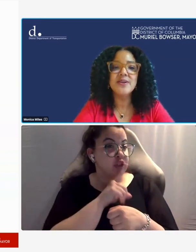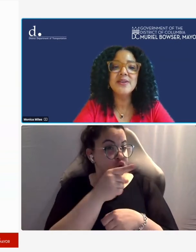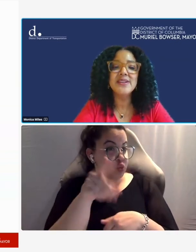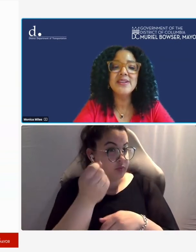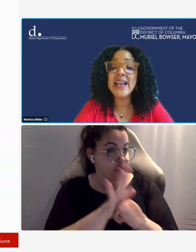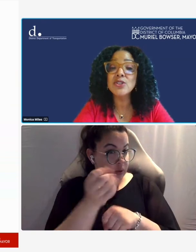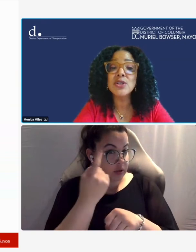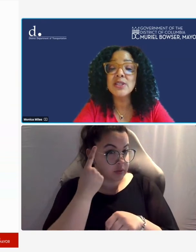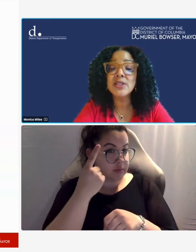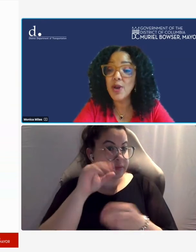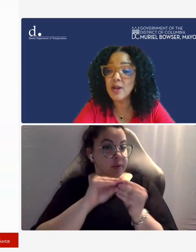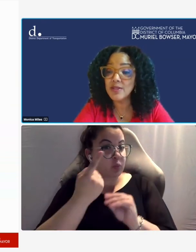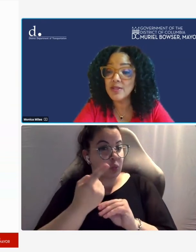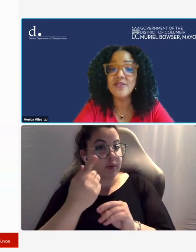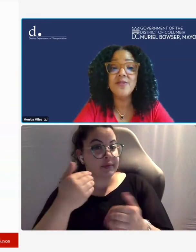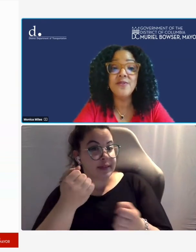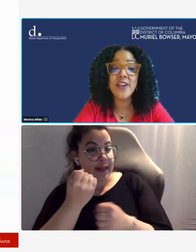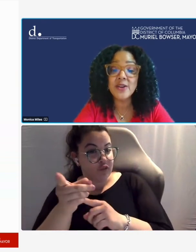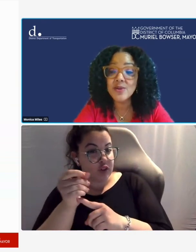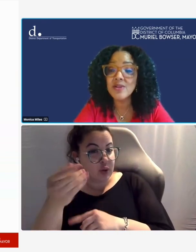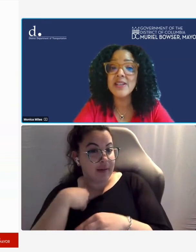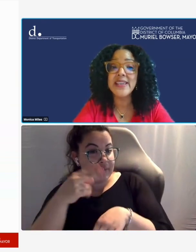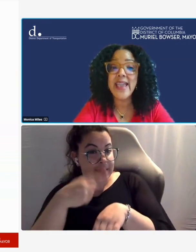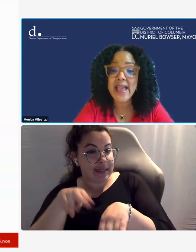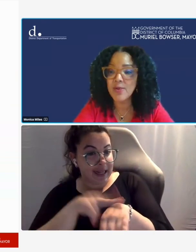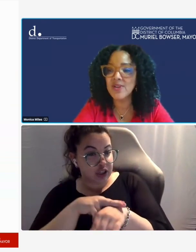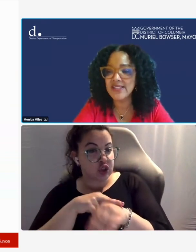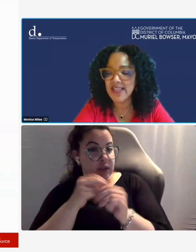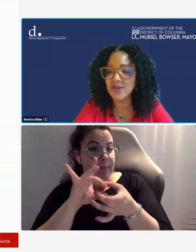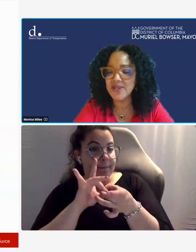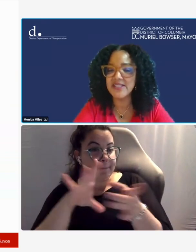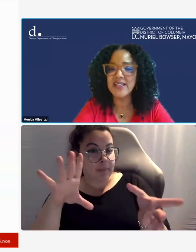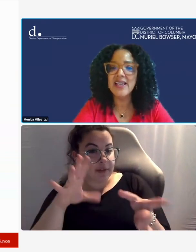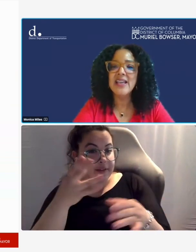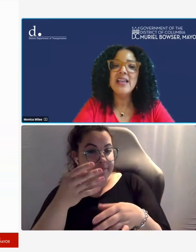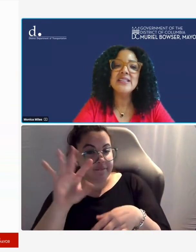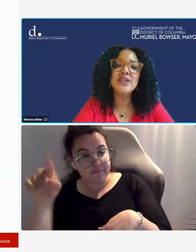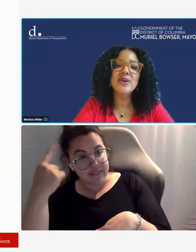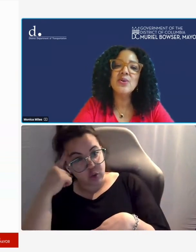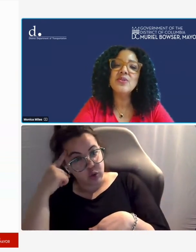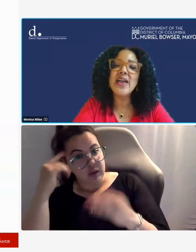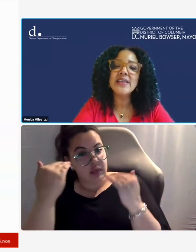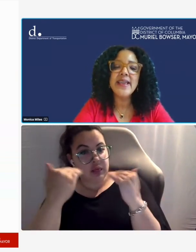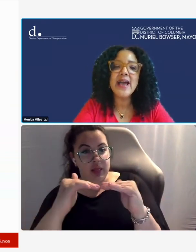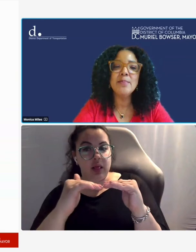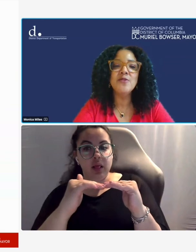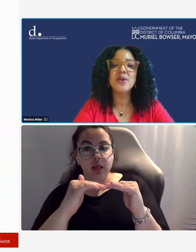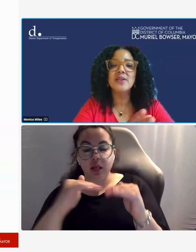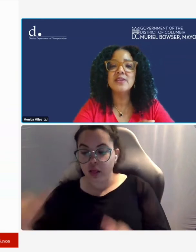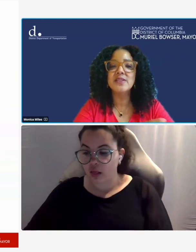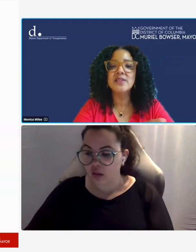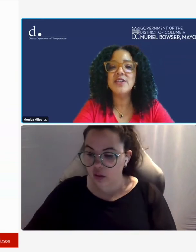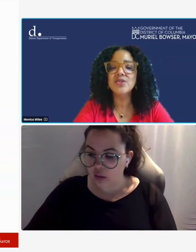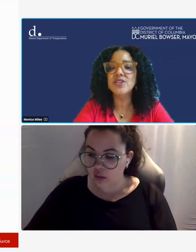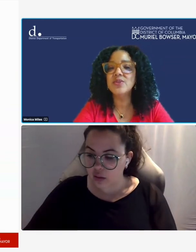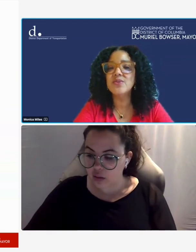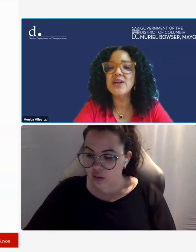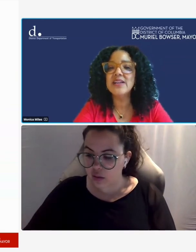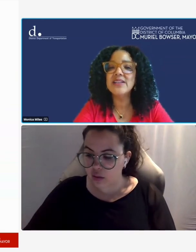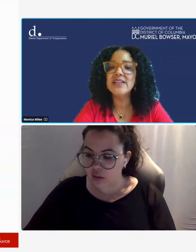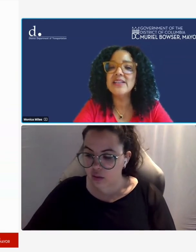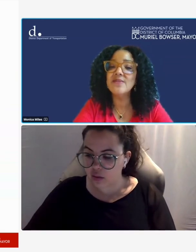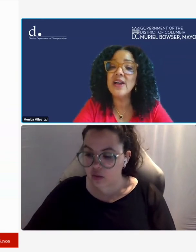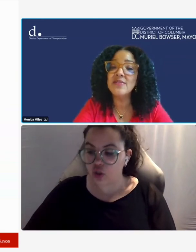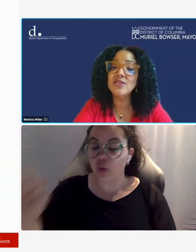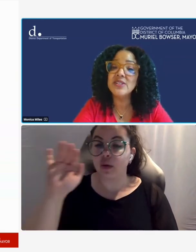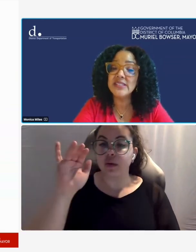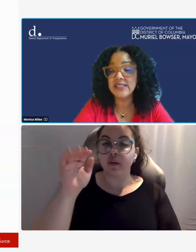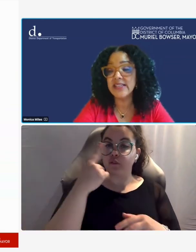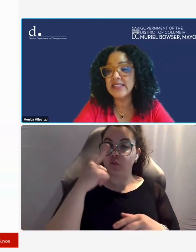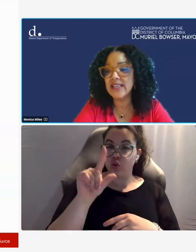is a nationally published federal cap on salaries and so that cap for the year 2021 is 568 000